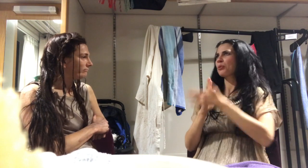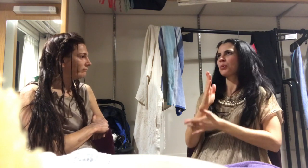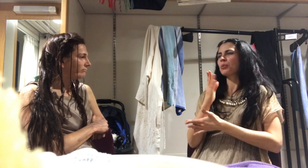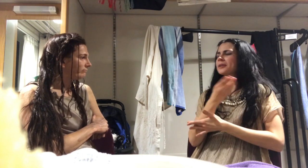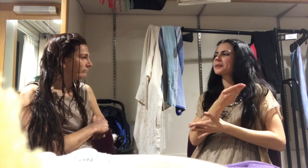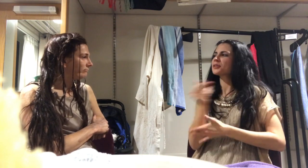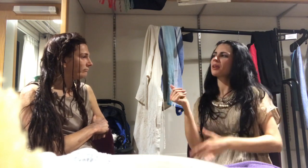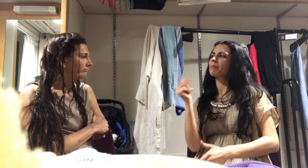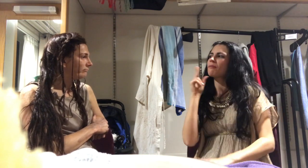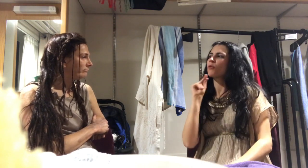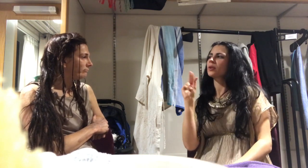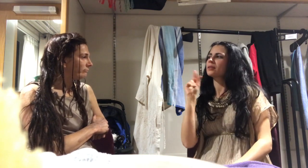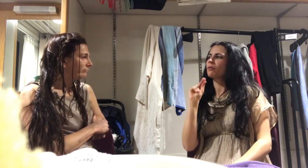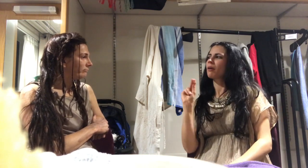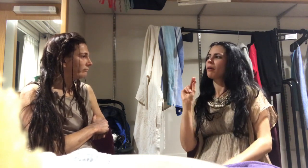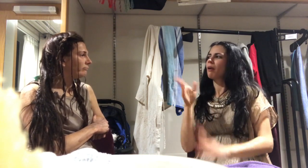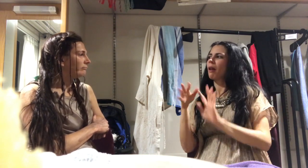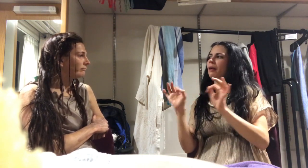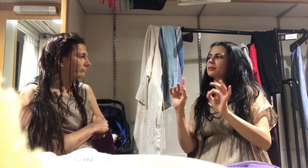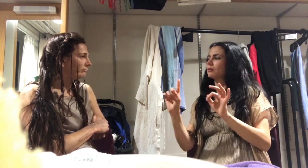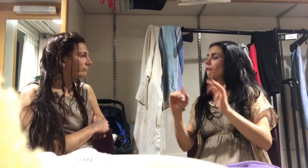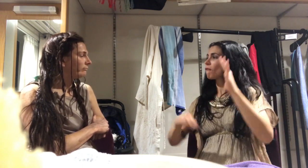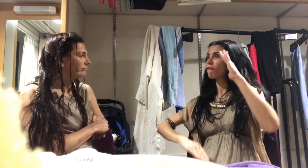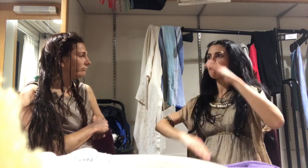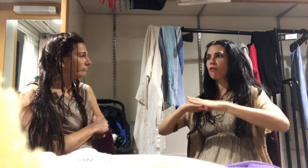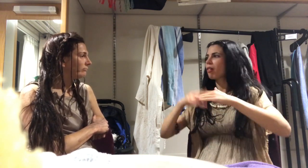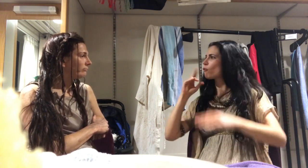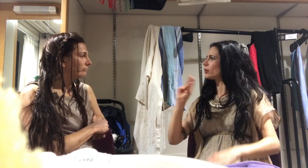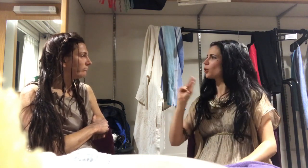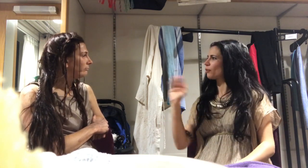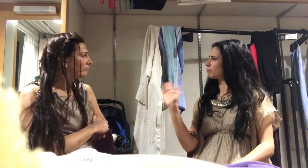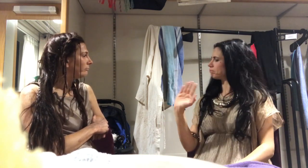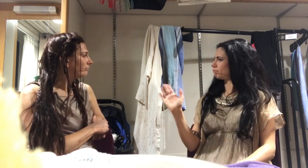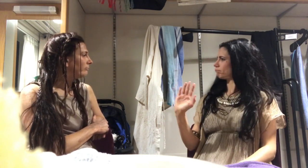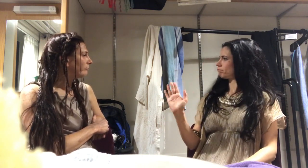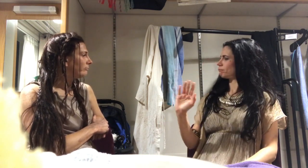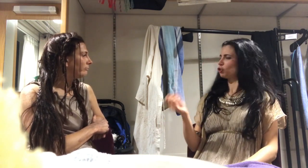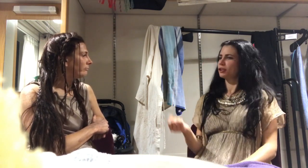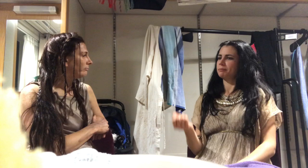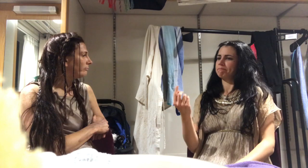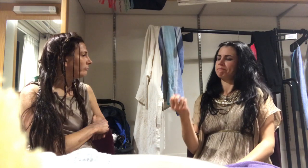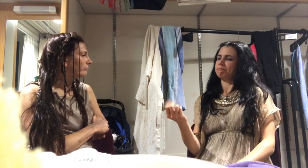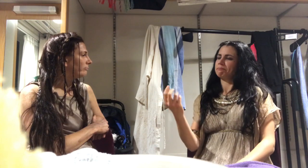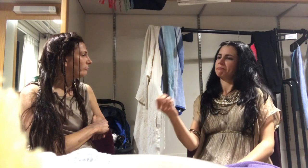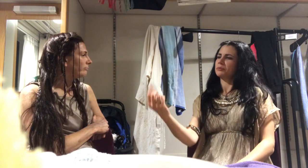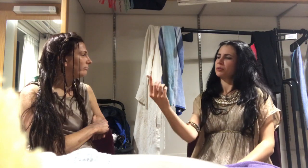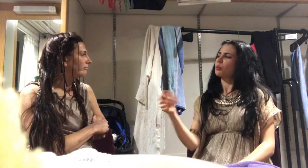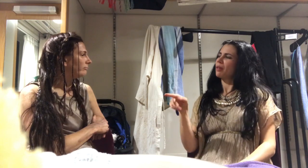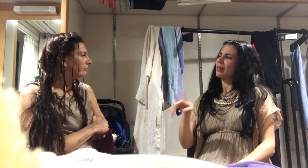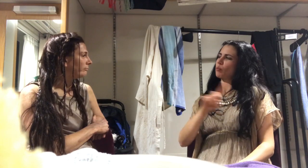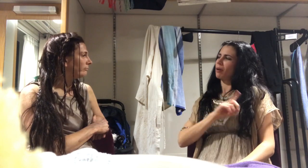It was discussed, that some of 'Cassandra's' lines could be voiced but bearing in mind, not a complete voice over, just the occasional line here and there